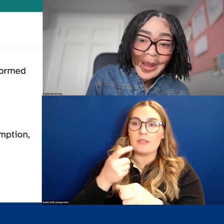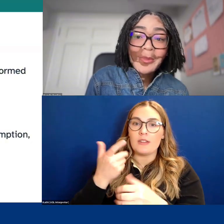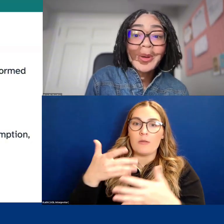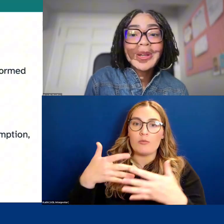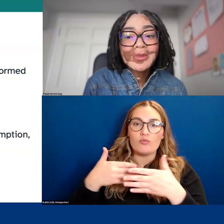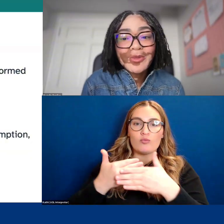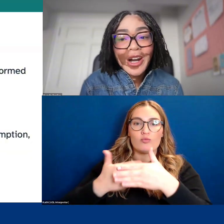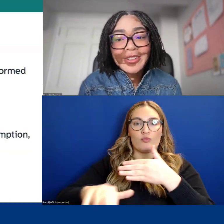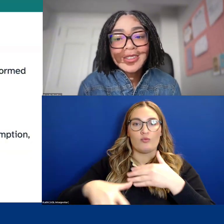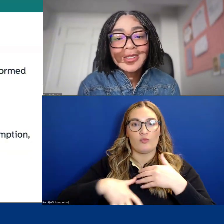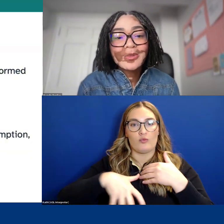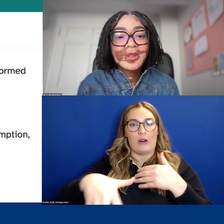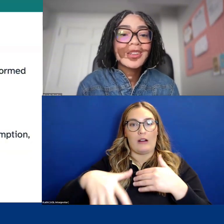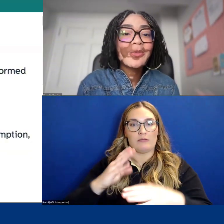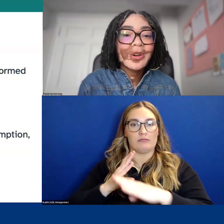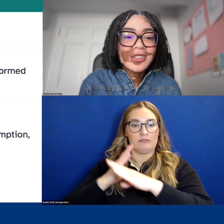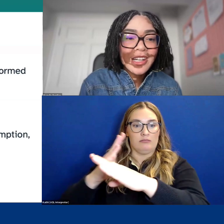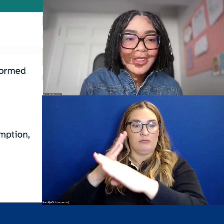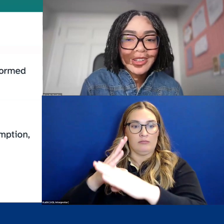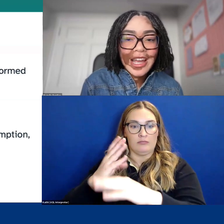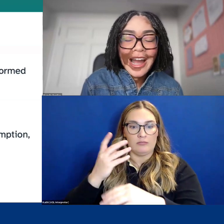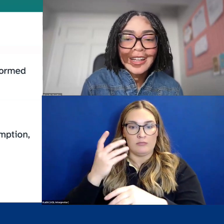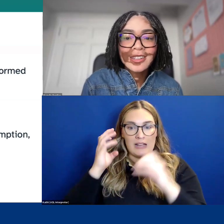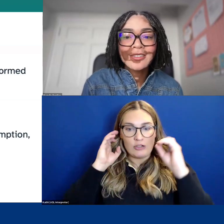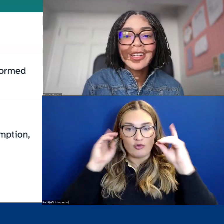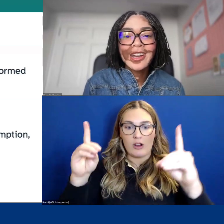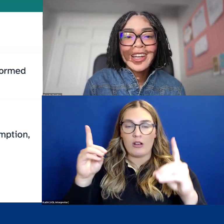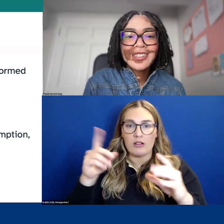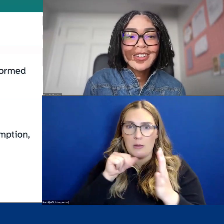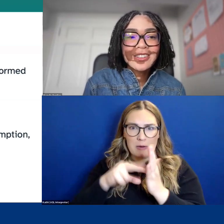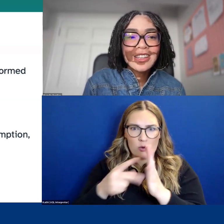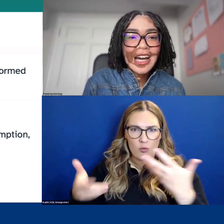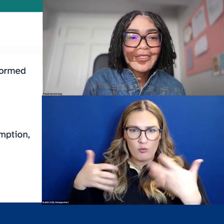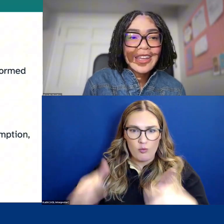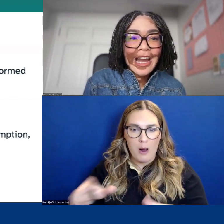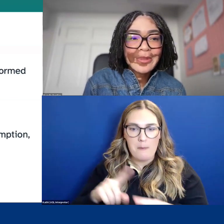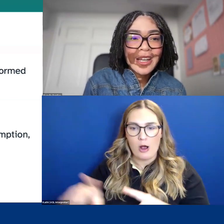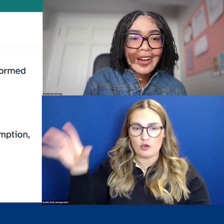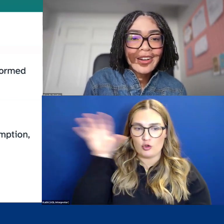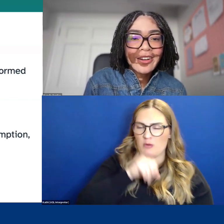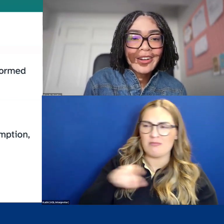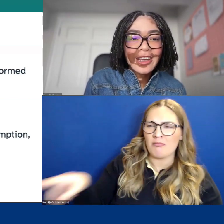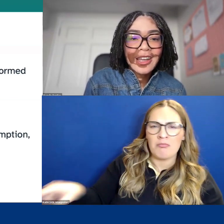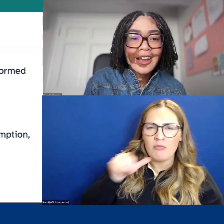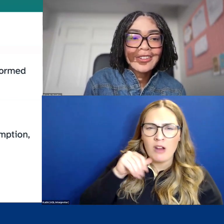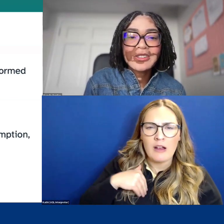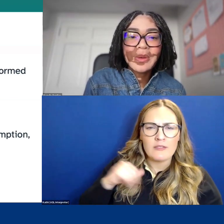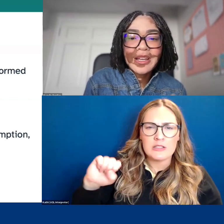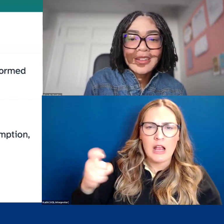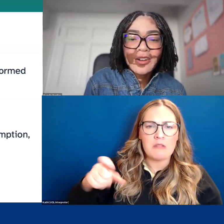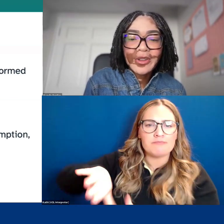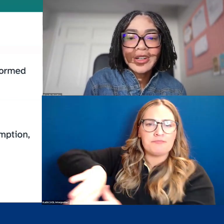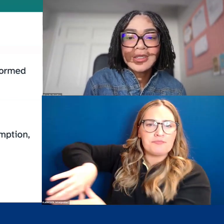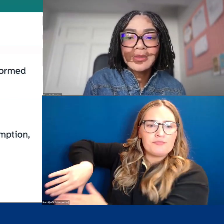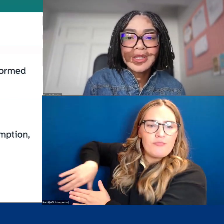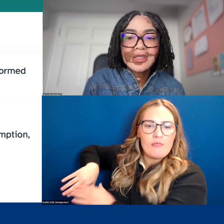it, but because providers assumed that they weren't sexually active. And so there's a lot of gaps that are occurring in care just based off of the assumptions